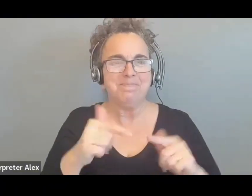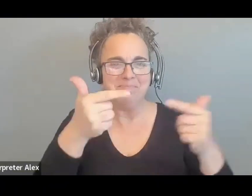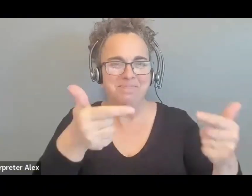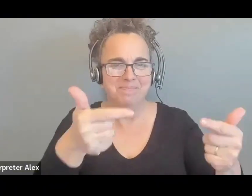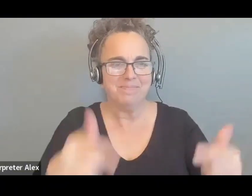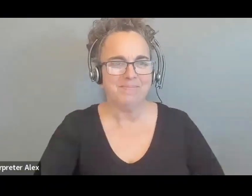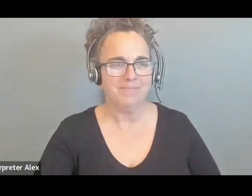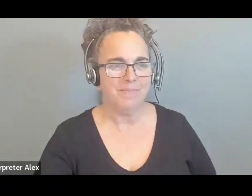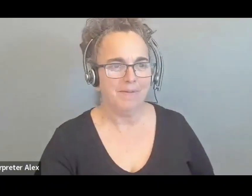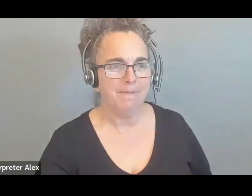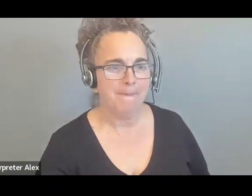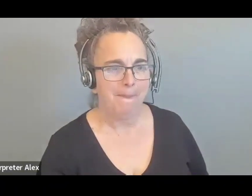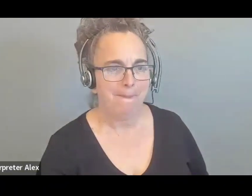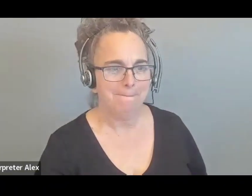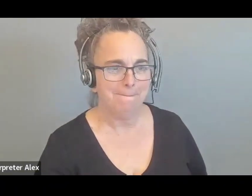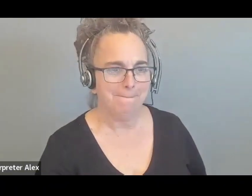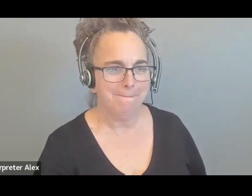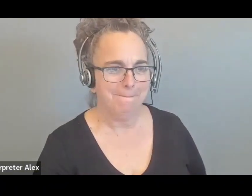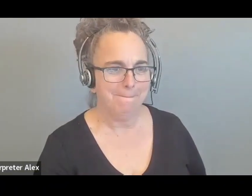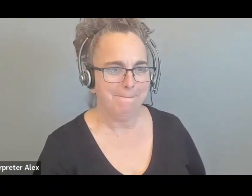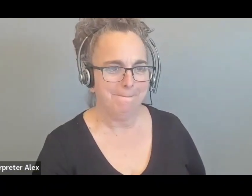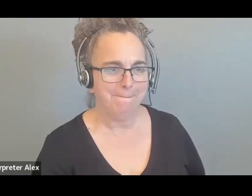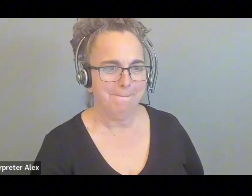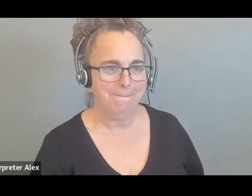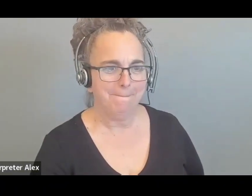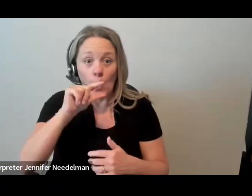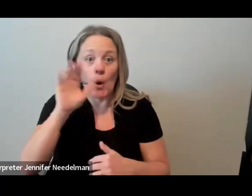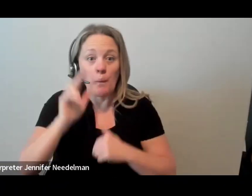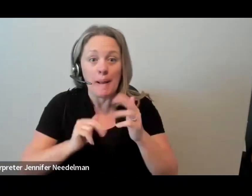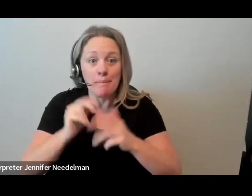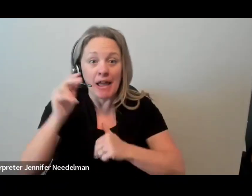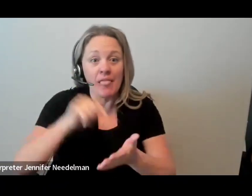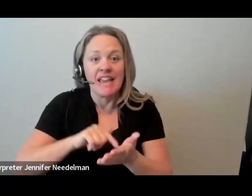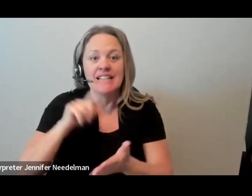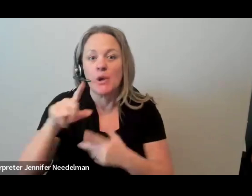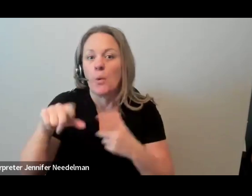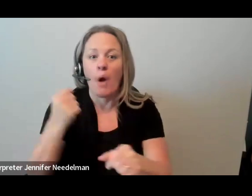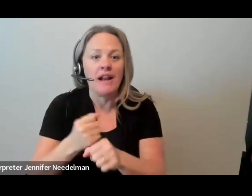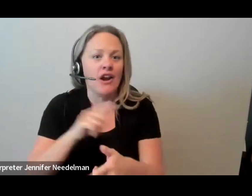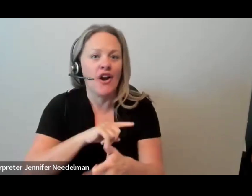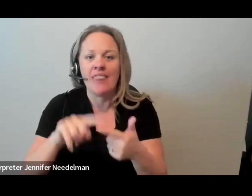I think that, you know, Google will build this in one year and then this company won't be sustainable.